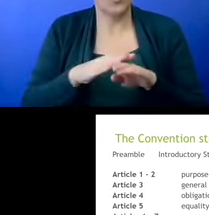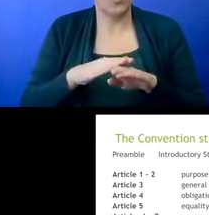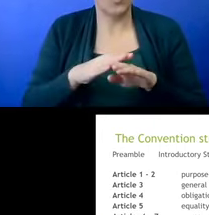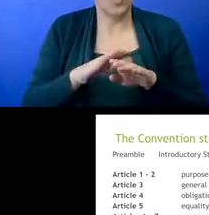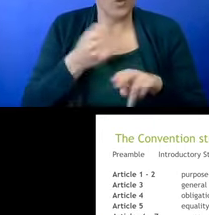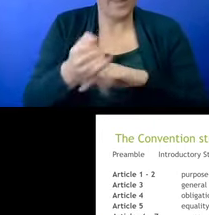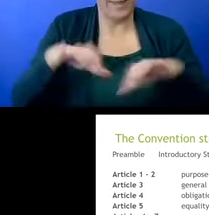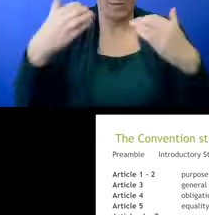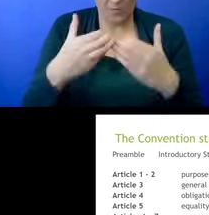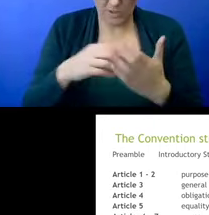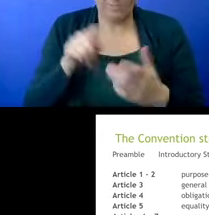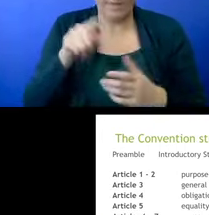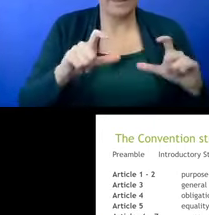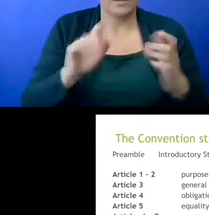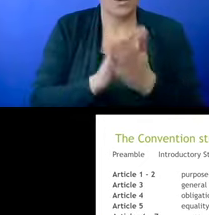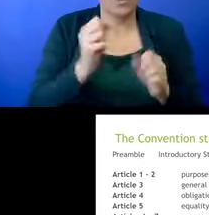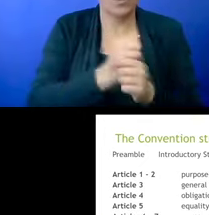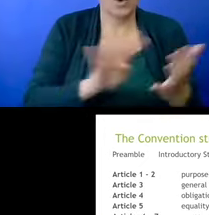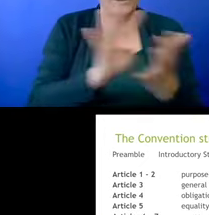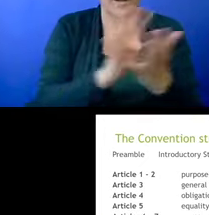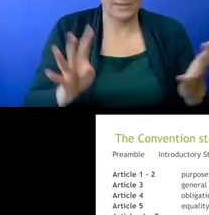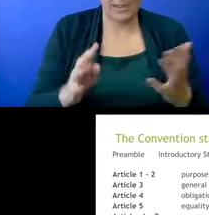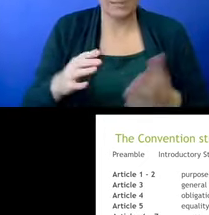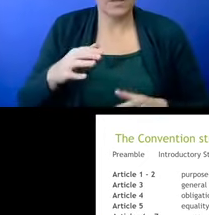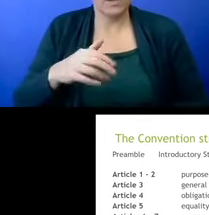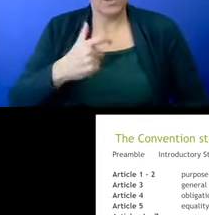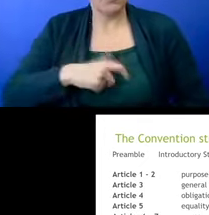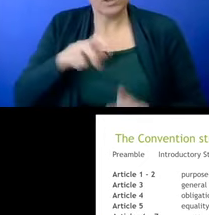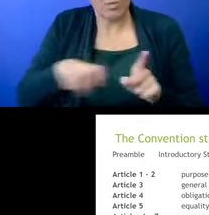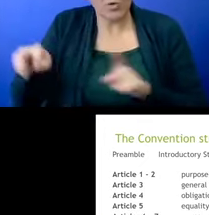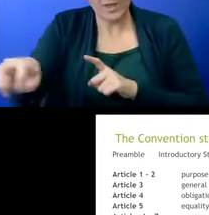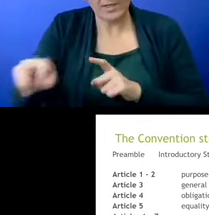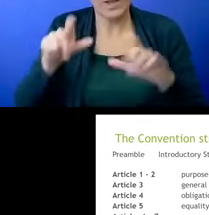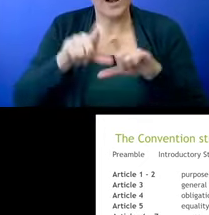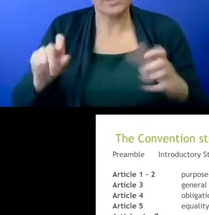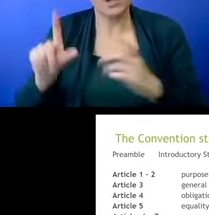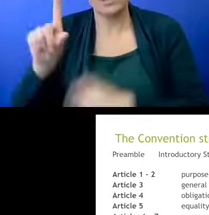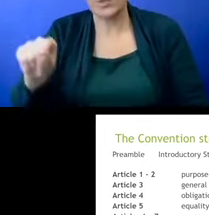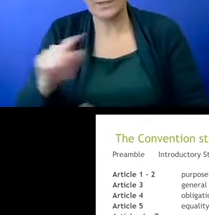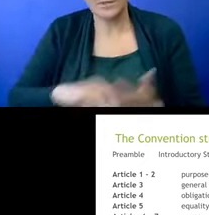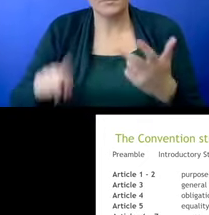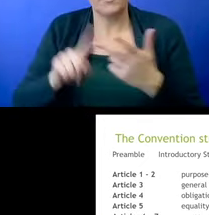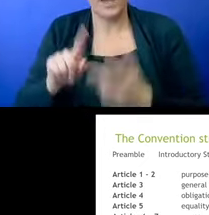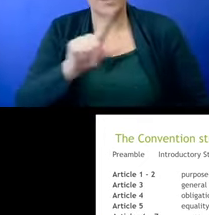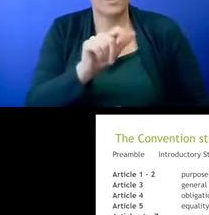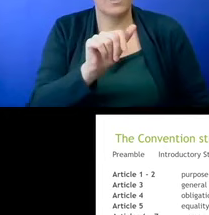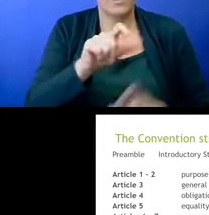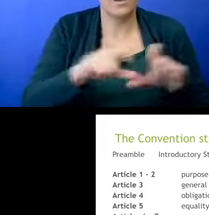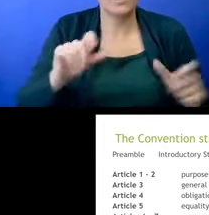to personal mobility, Article 20; and participation in political and public life, Article 29.